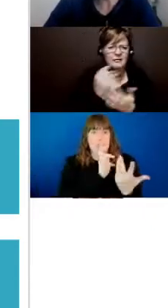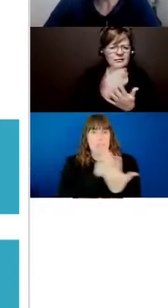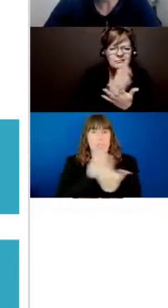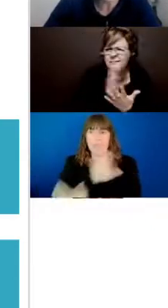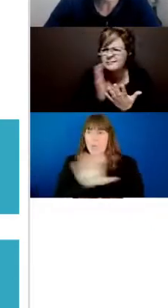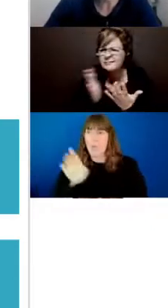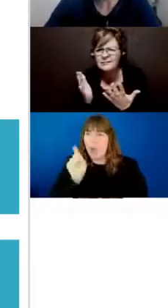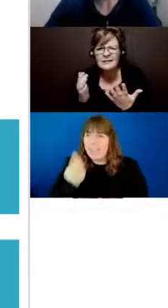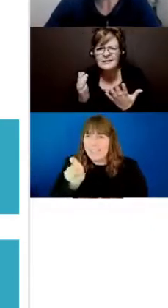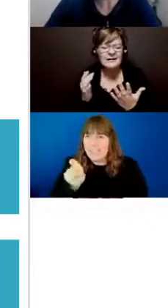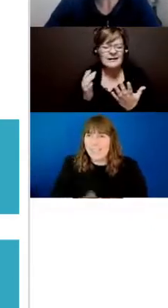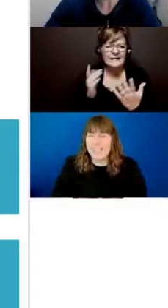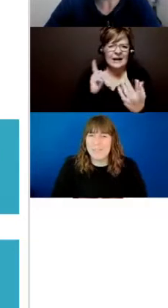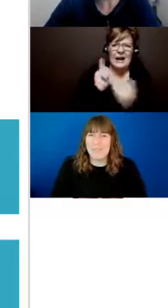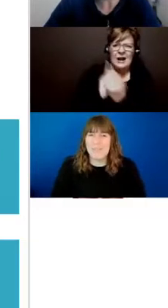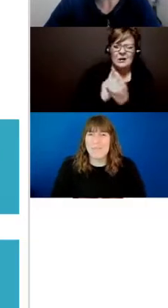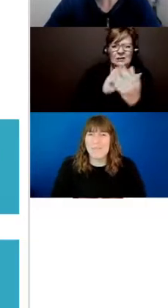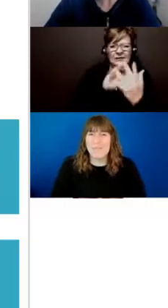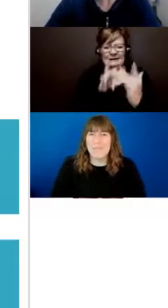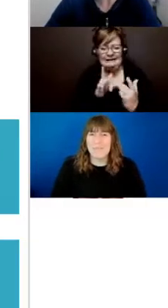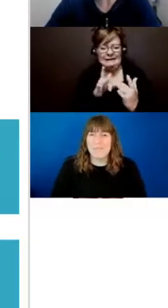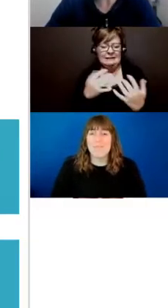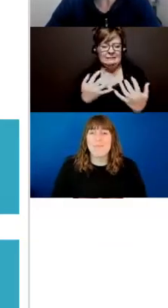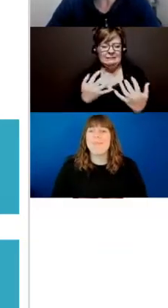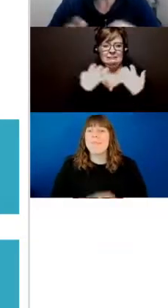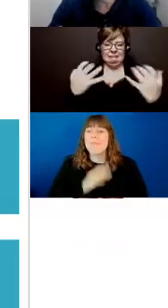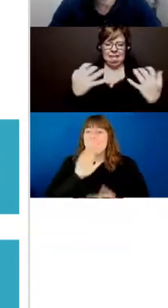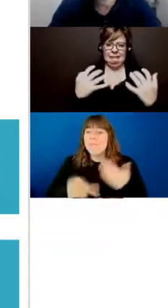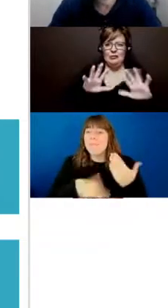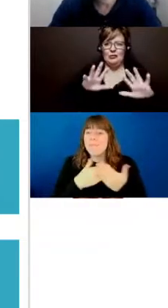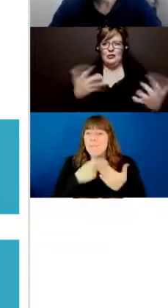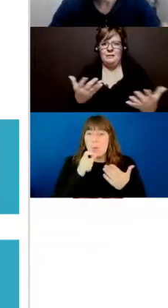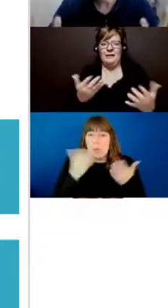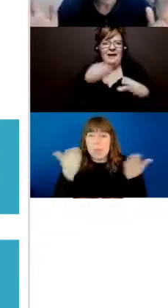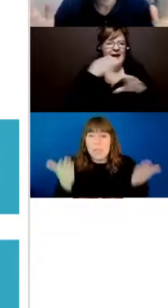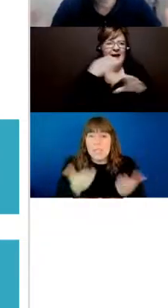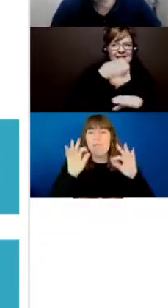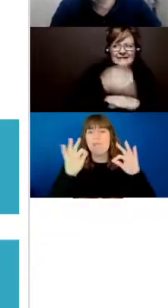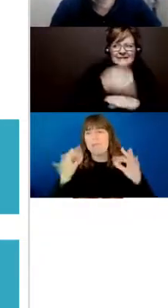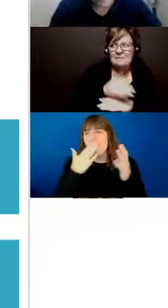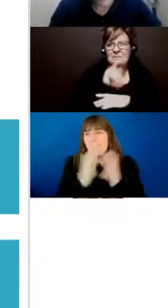so i'd like to thank all the attendees in advance for your forgiveness